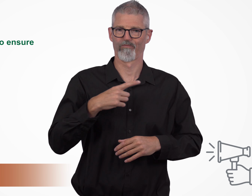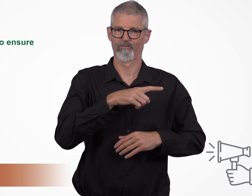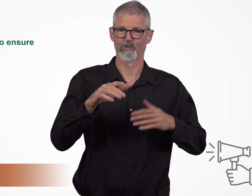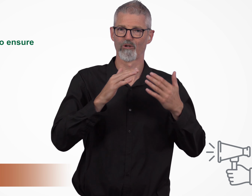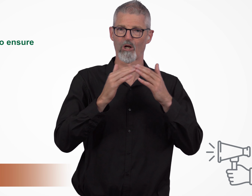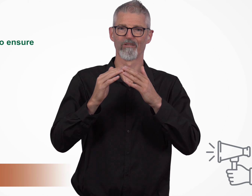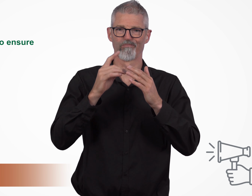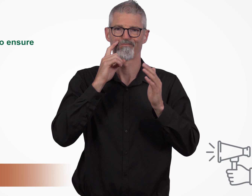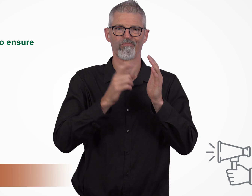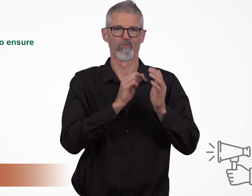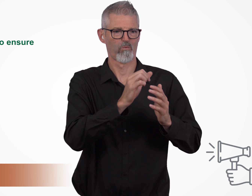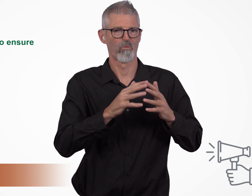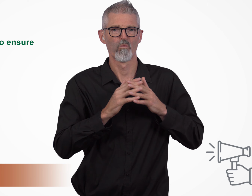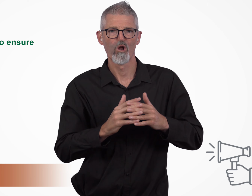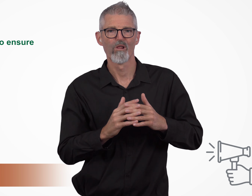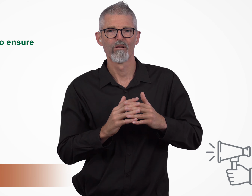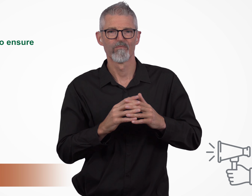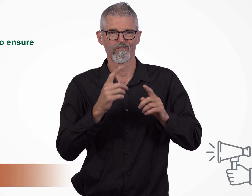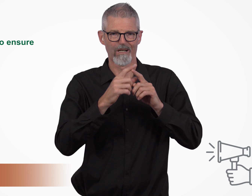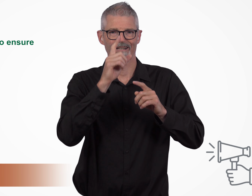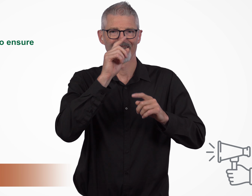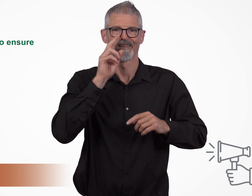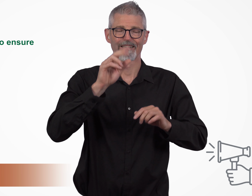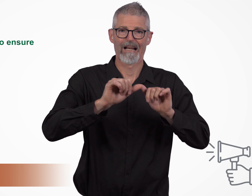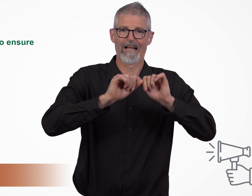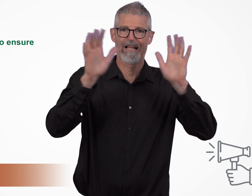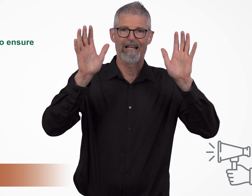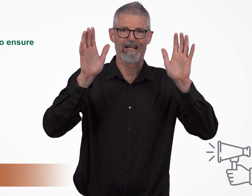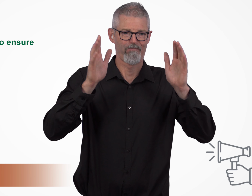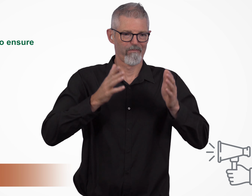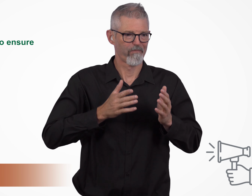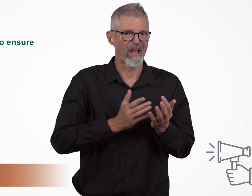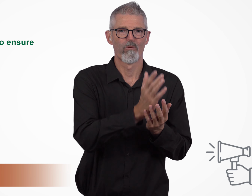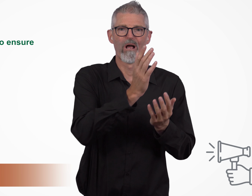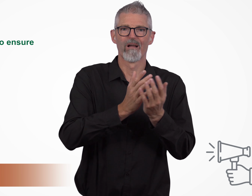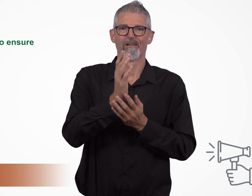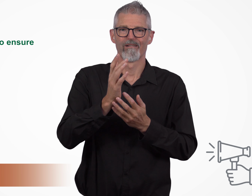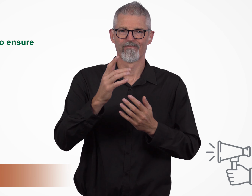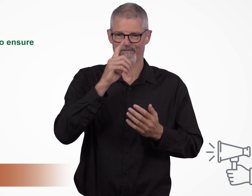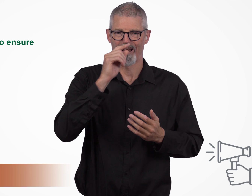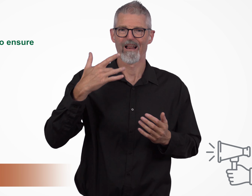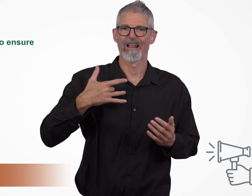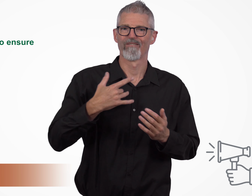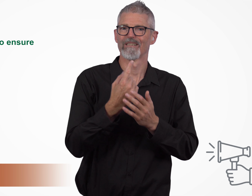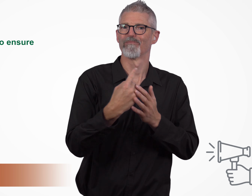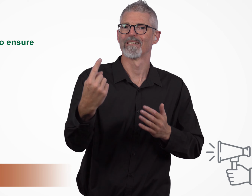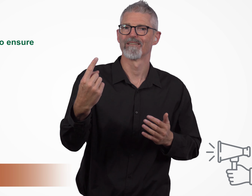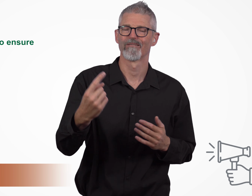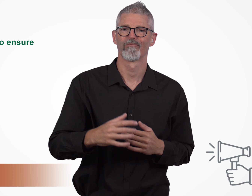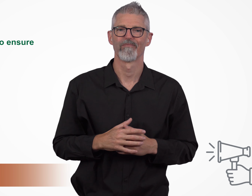that society understands their value and there are pathways to an independent life